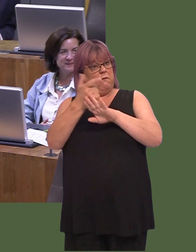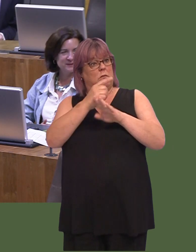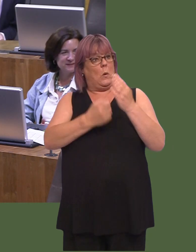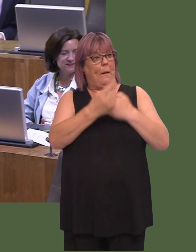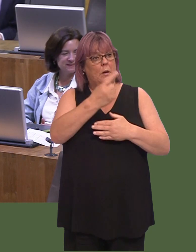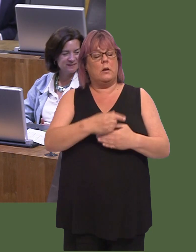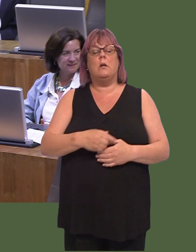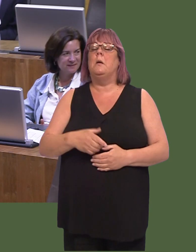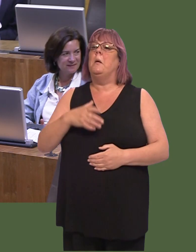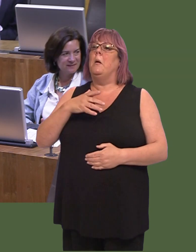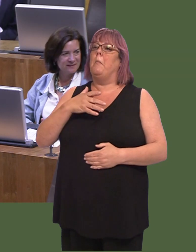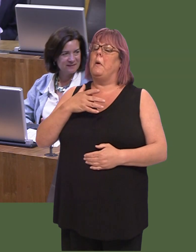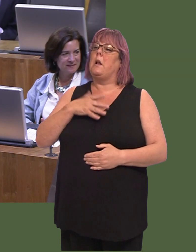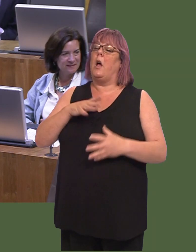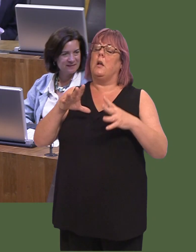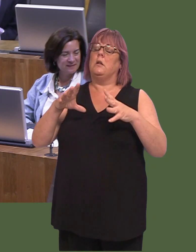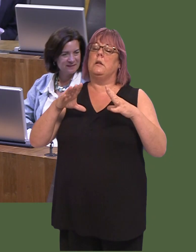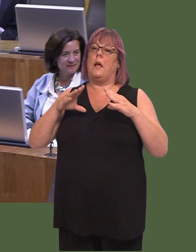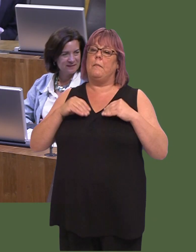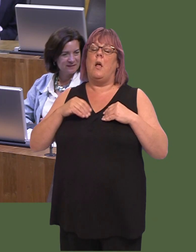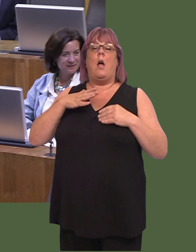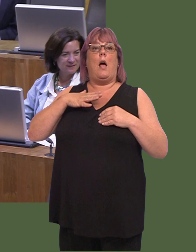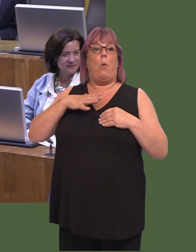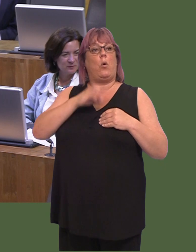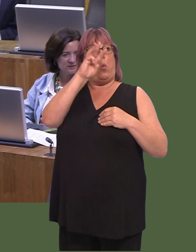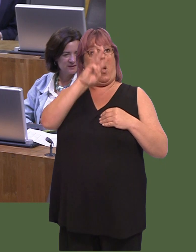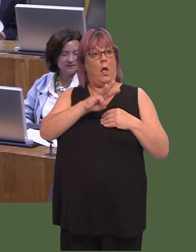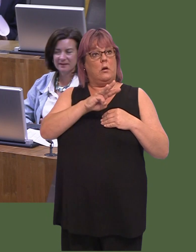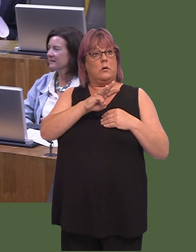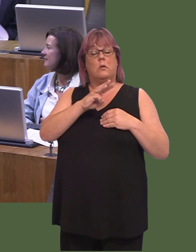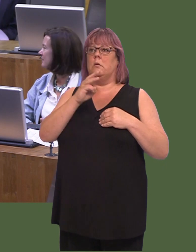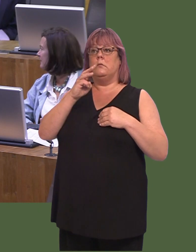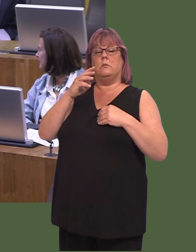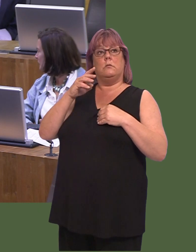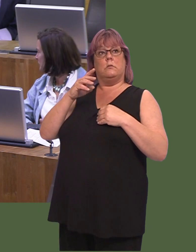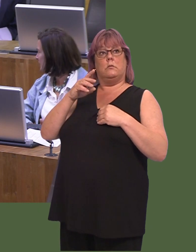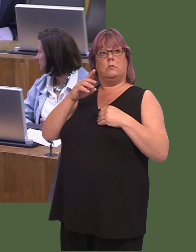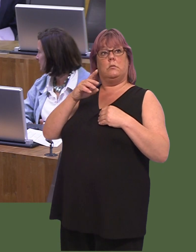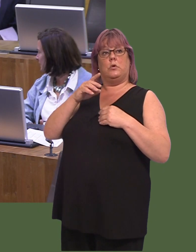But certainly I share his desire to make sure that Wales gets the promises that it has been